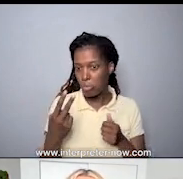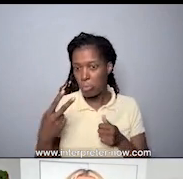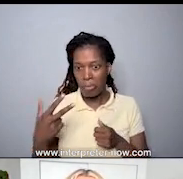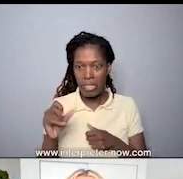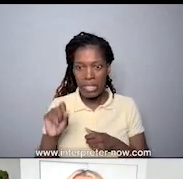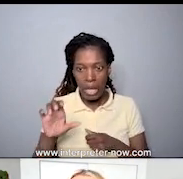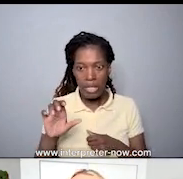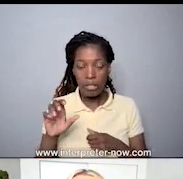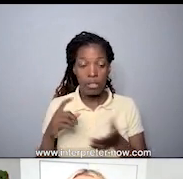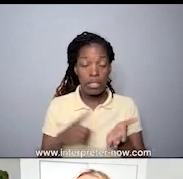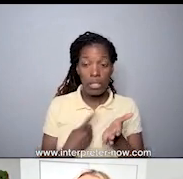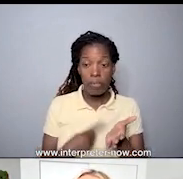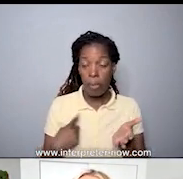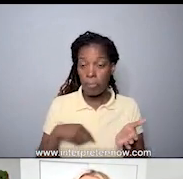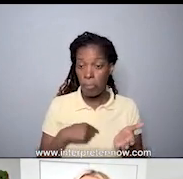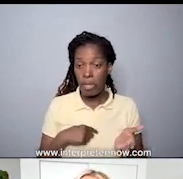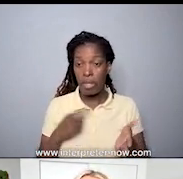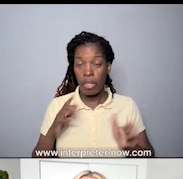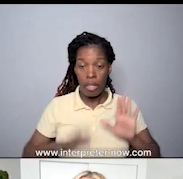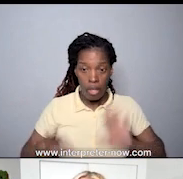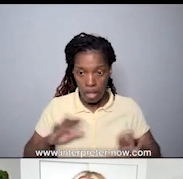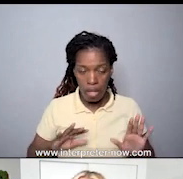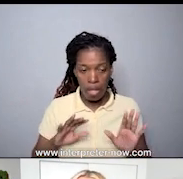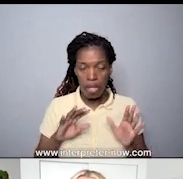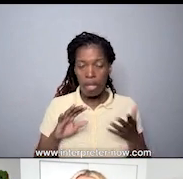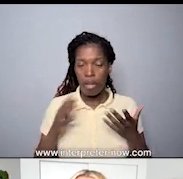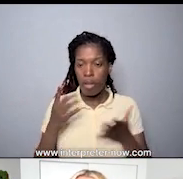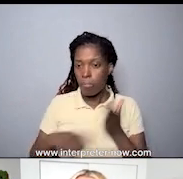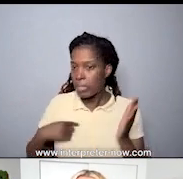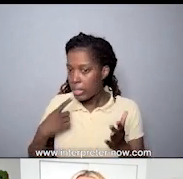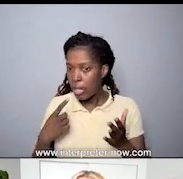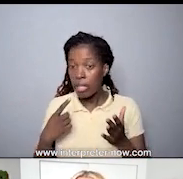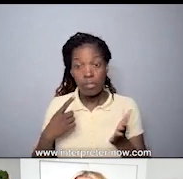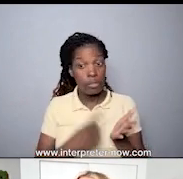Sometimes we fumble, sometimes we have that amygdala hijack ourselves, even if we're a bystander.